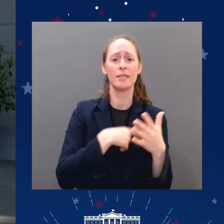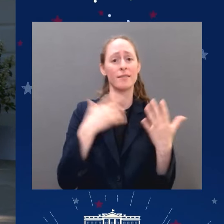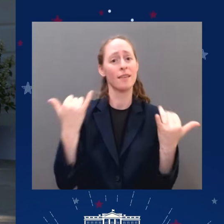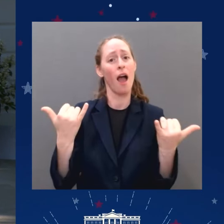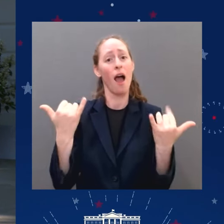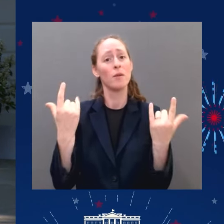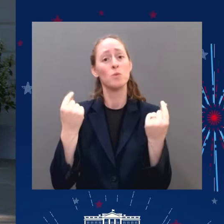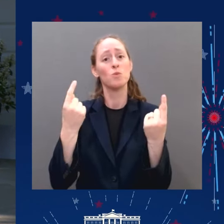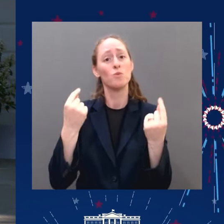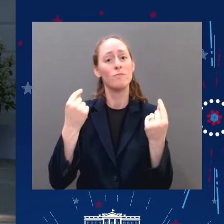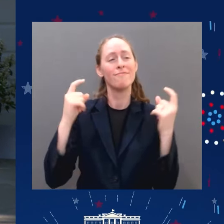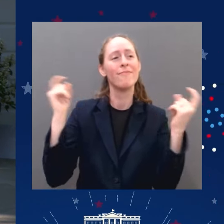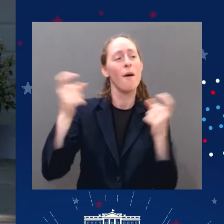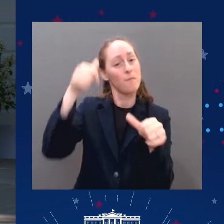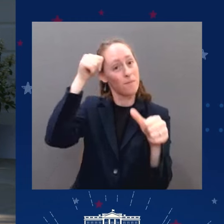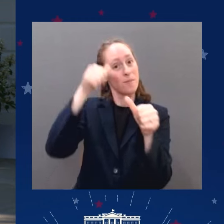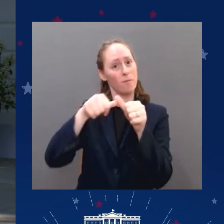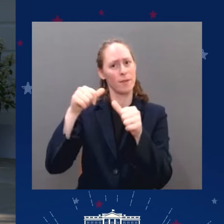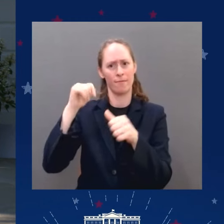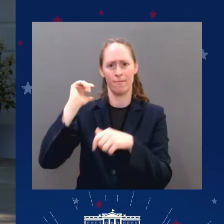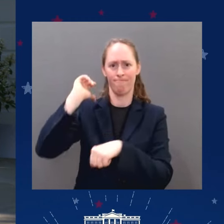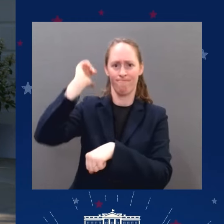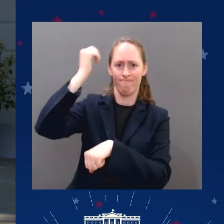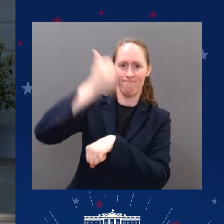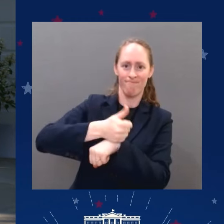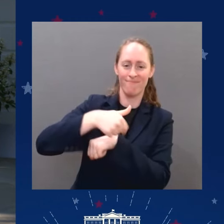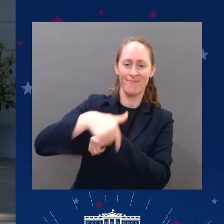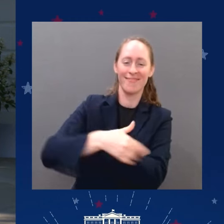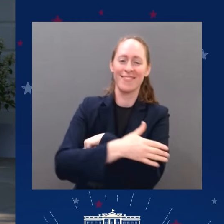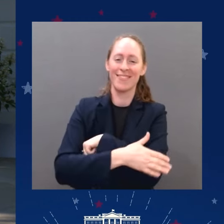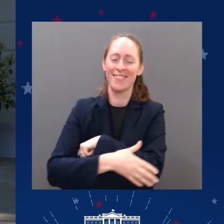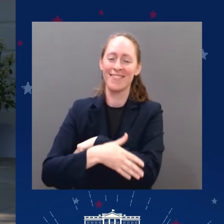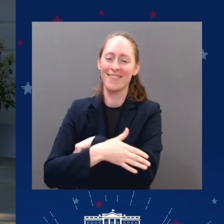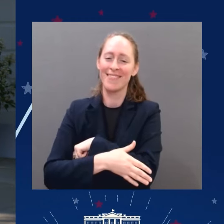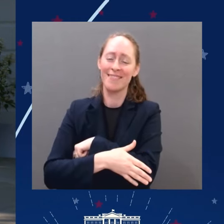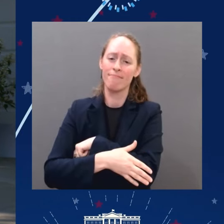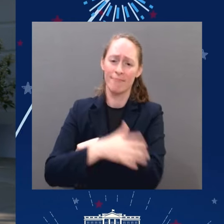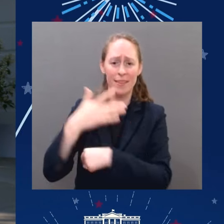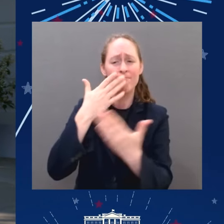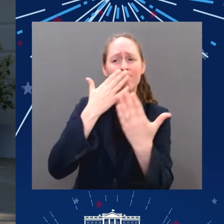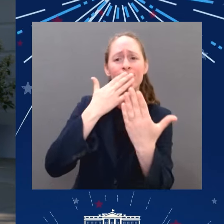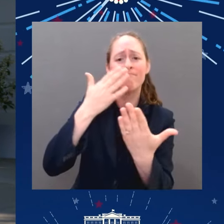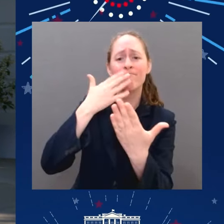to wear the cloth of our country as we remain mindful of those